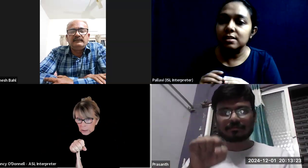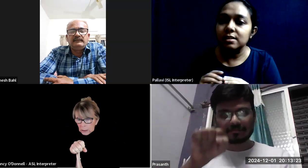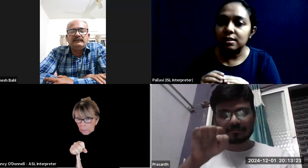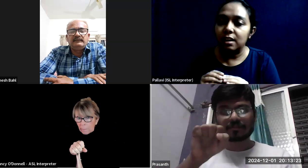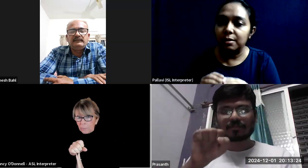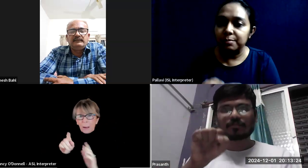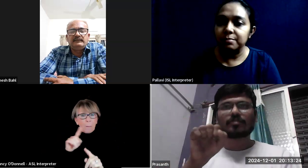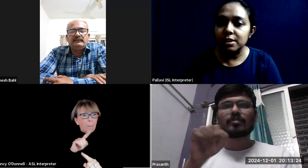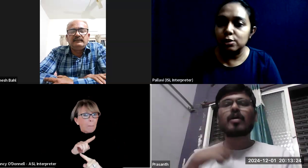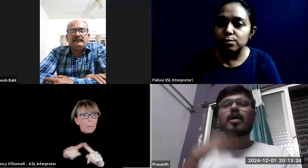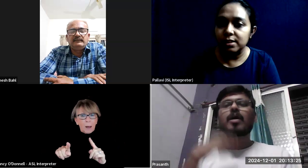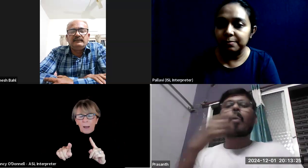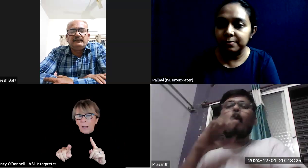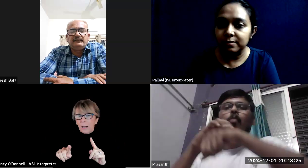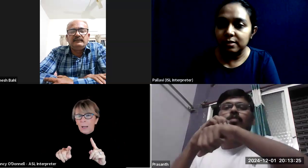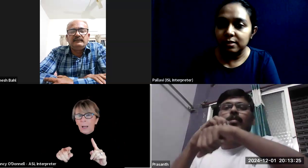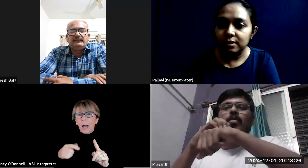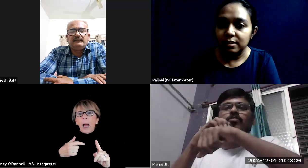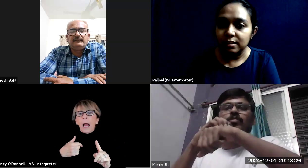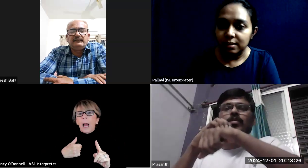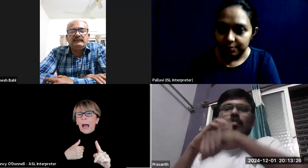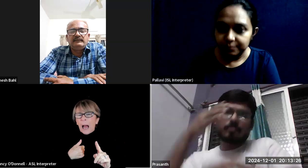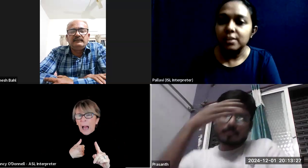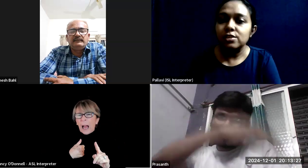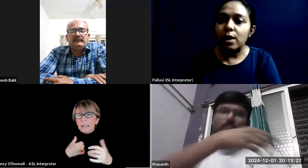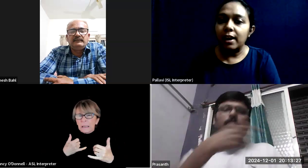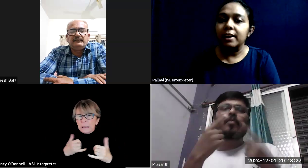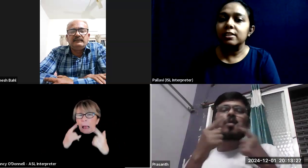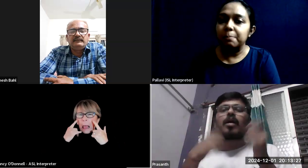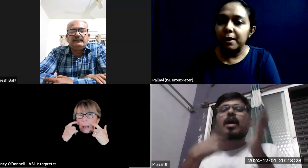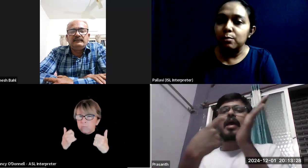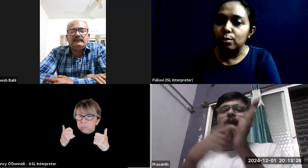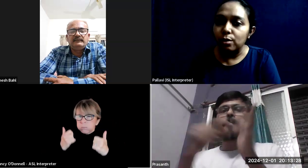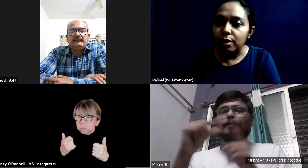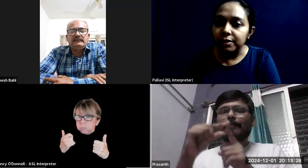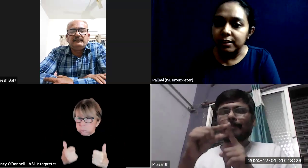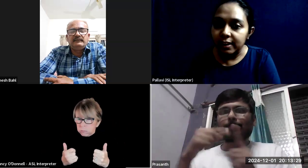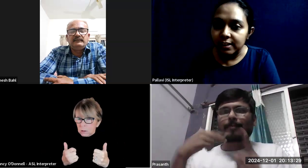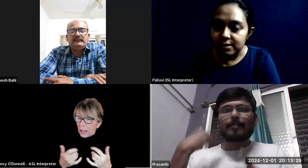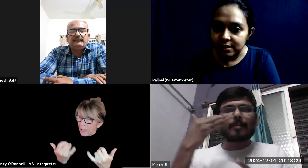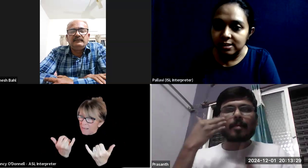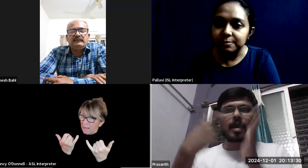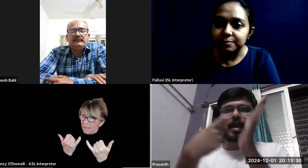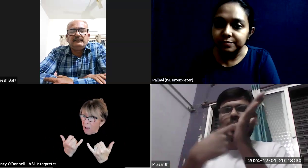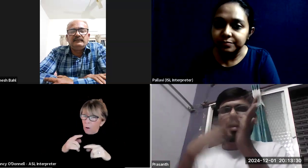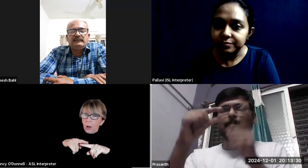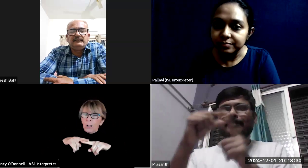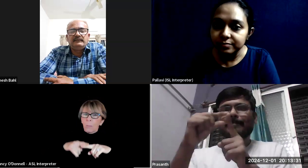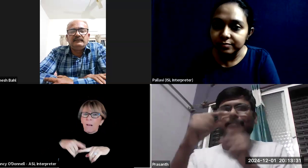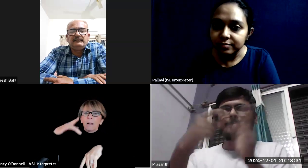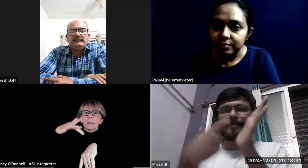is losing. So I depend more on the tactile sets.